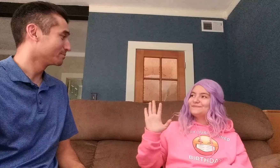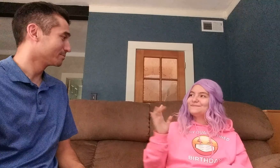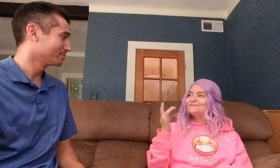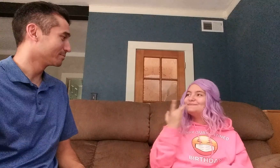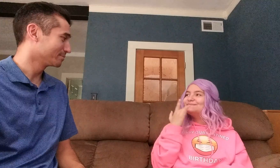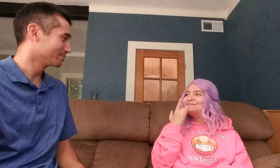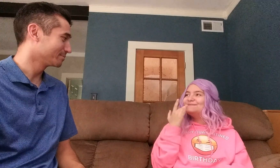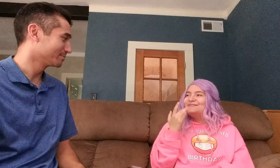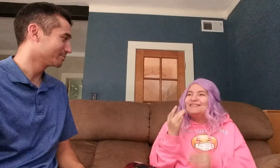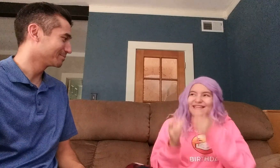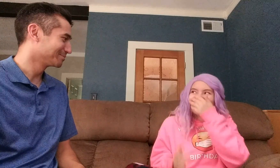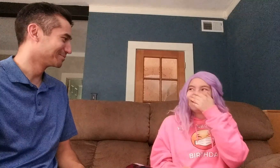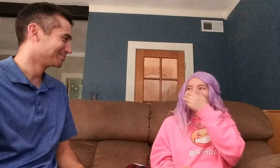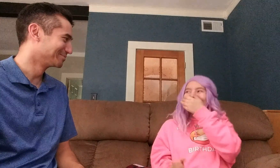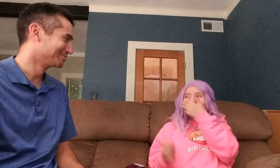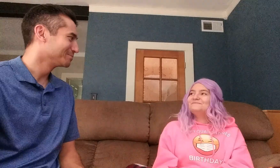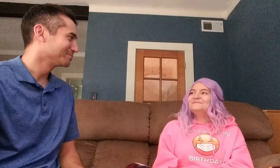YOUR FAVORITE...LOL